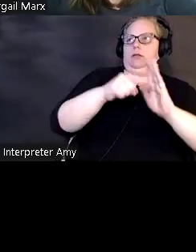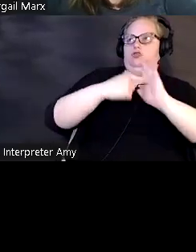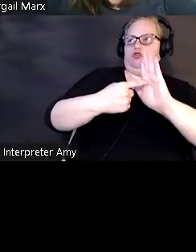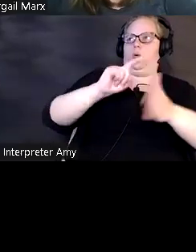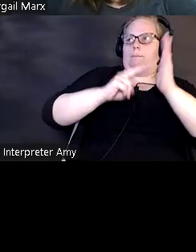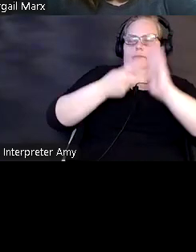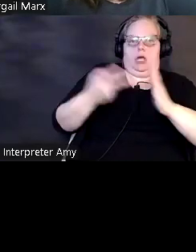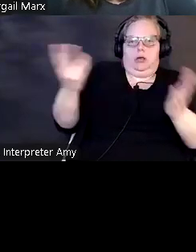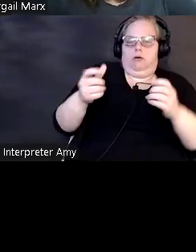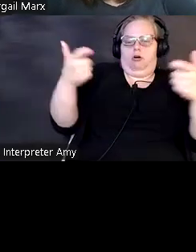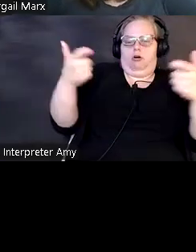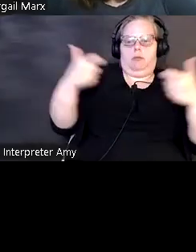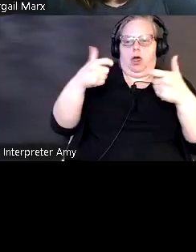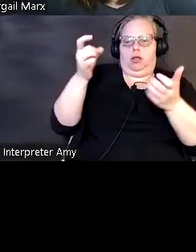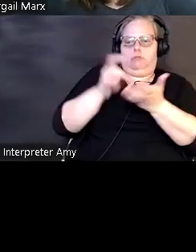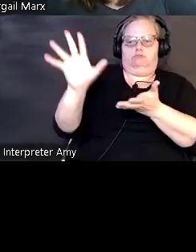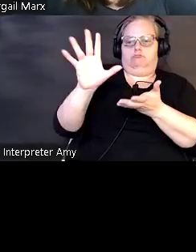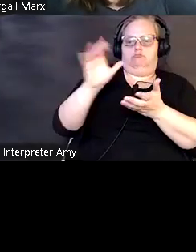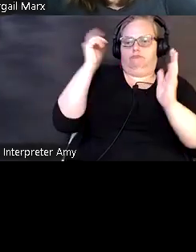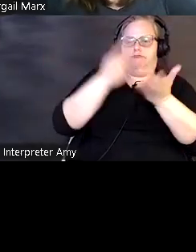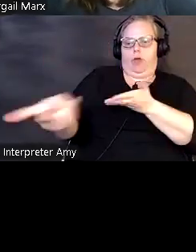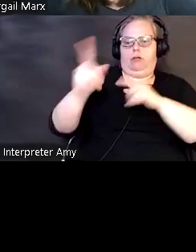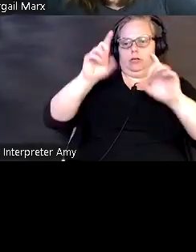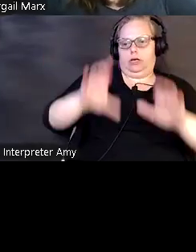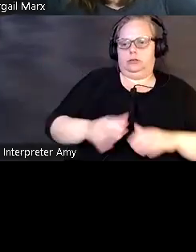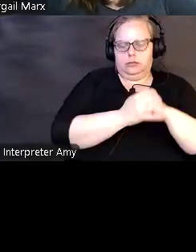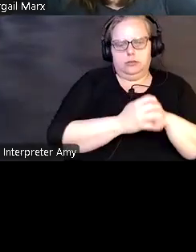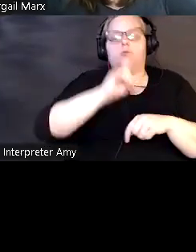So not that standardized assessments can't be used at all, we just have to use our judgment